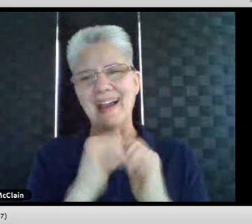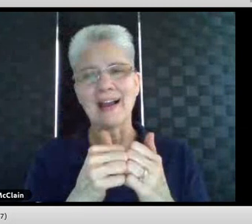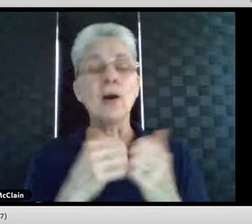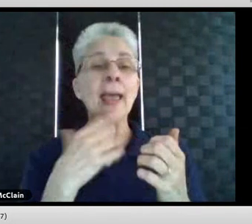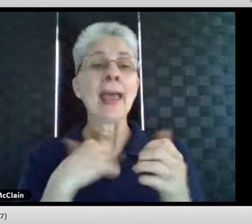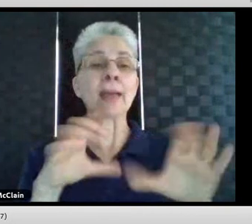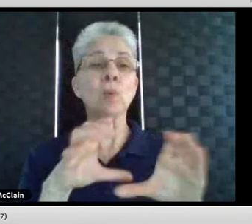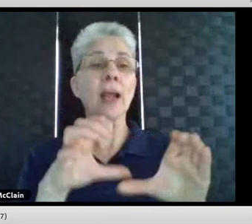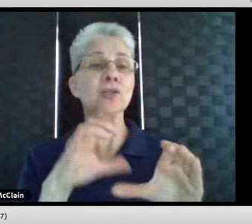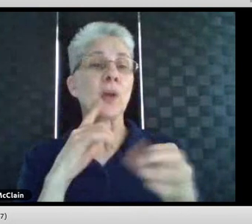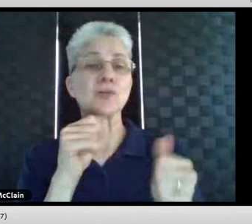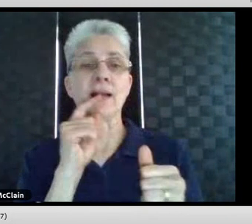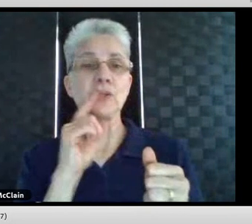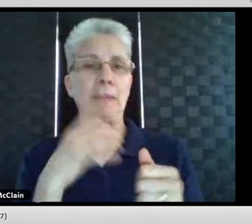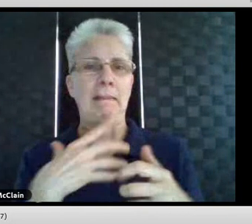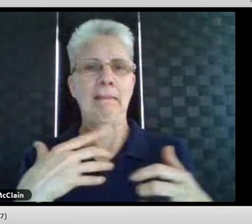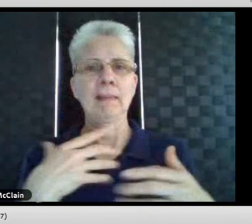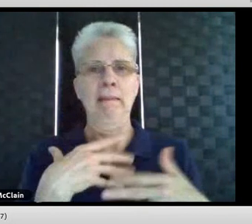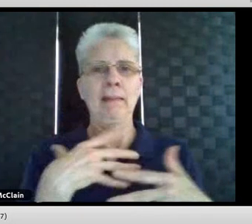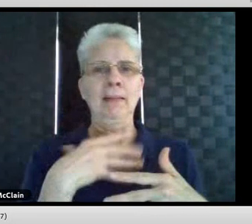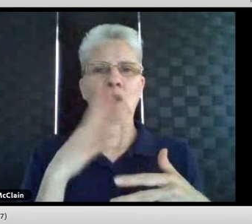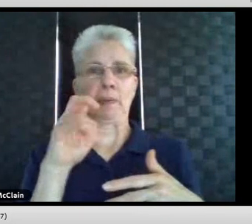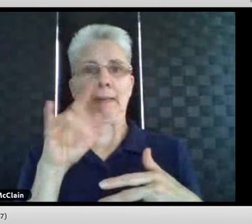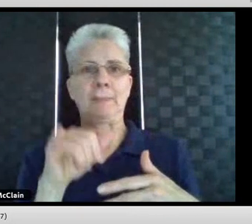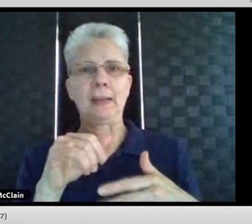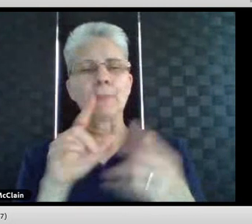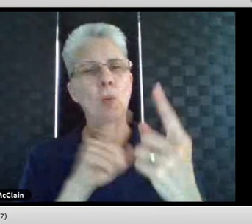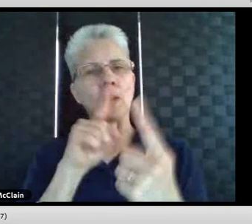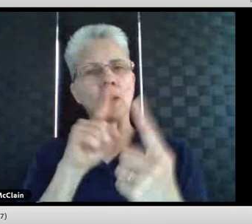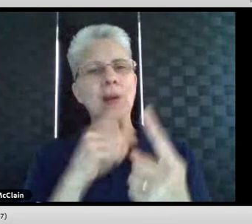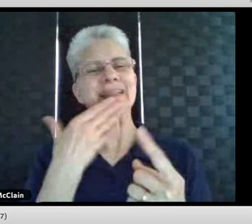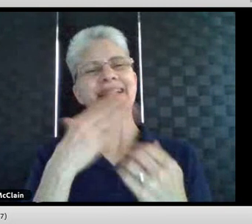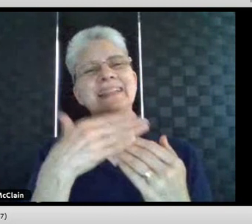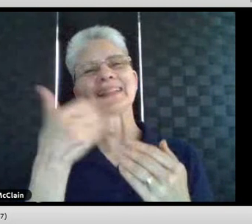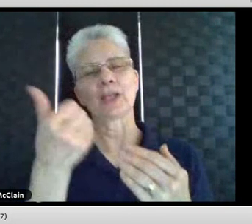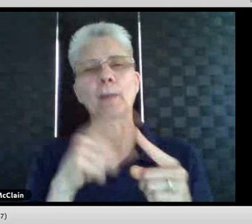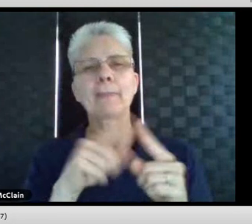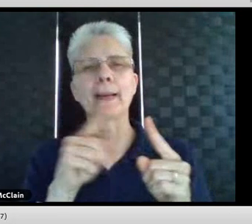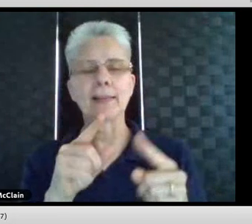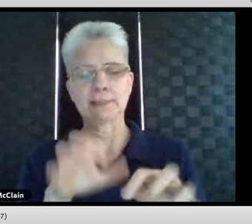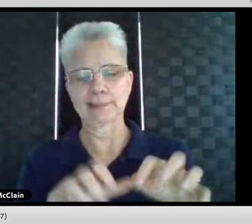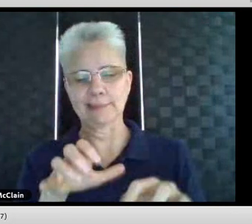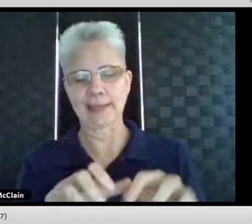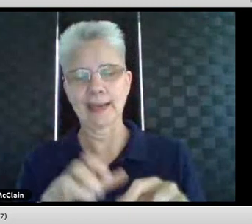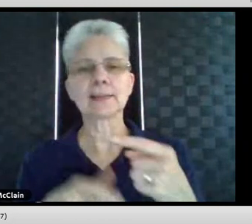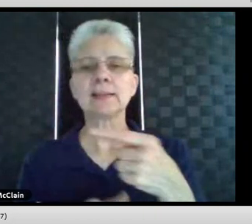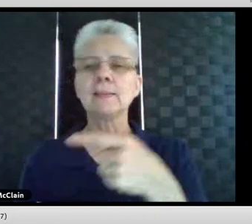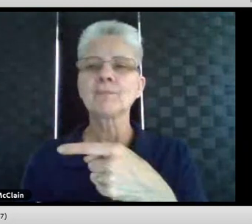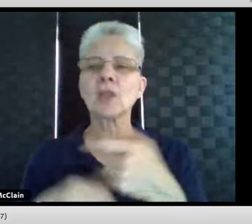Try not to be creepy. If they're in person, it's a little bit easier, but I always try to figure out what library they're at so